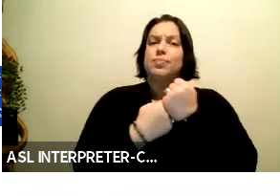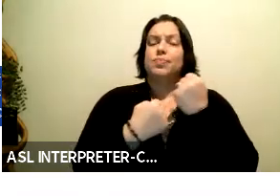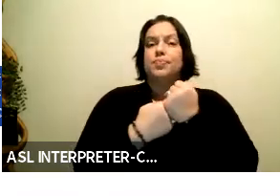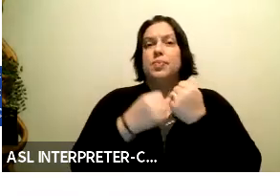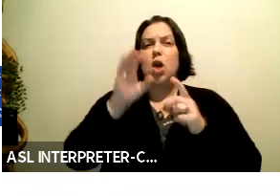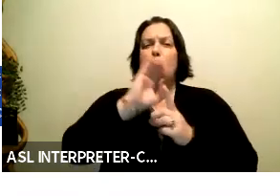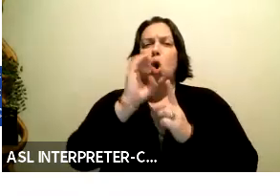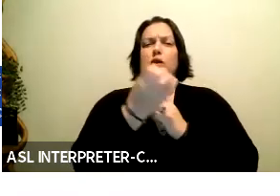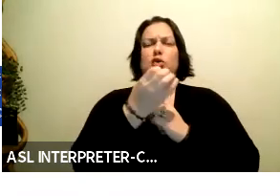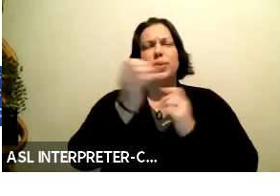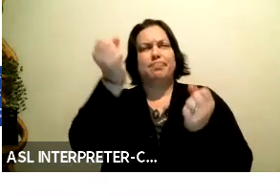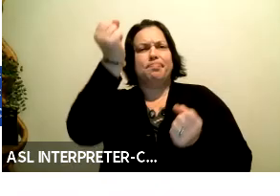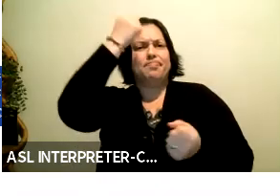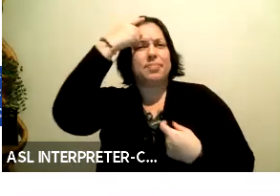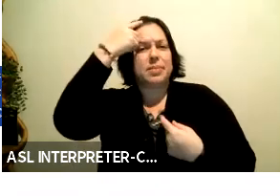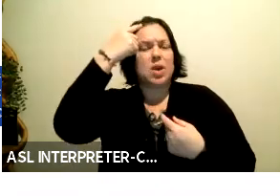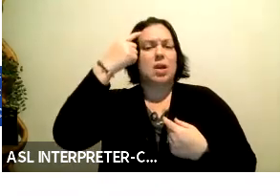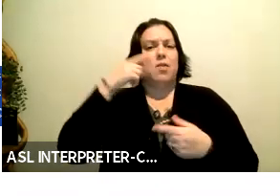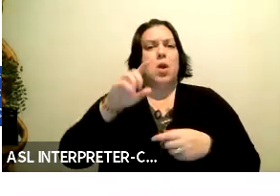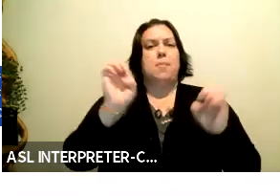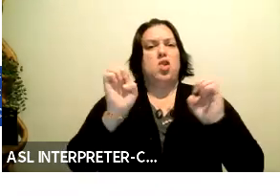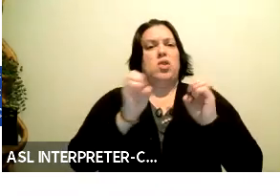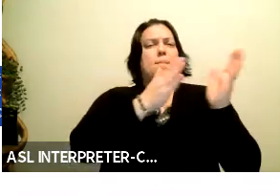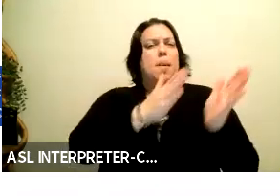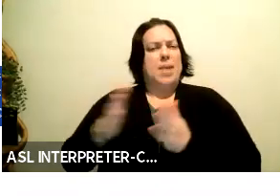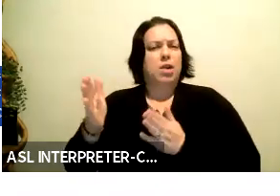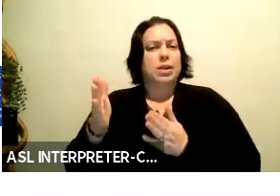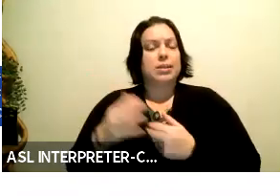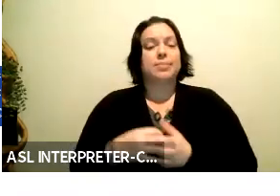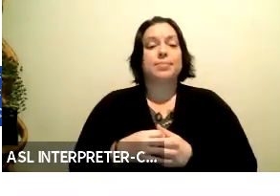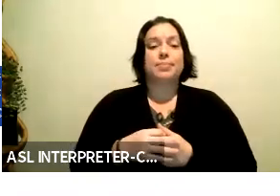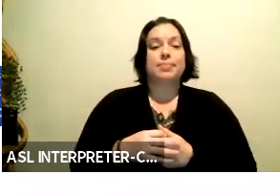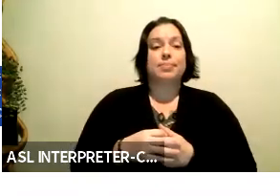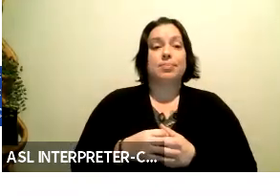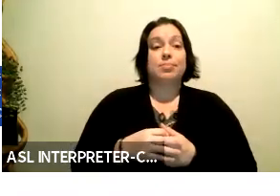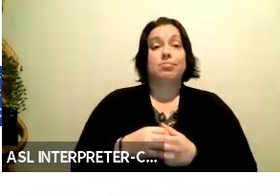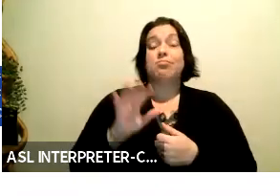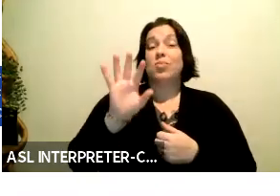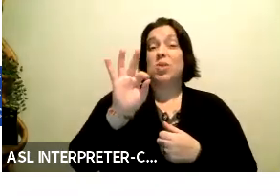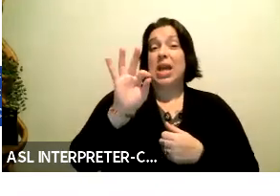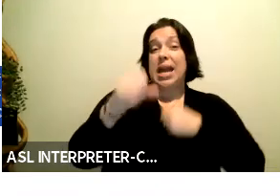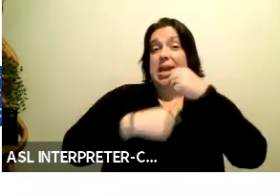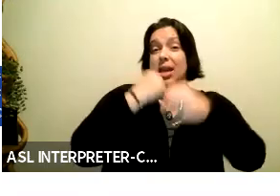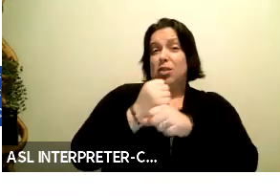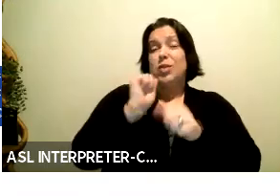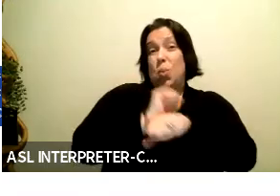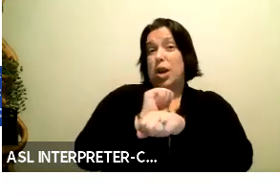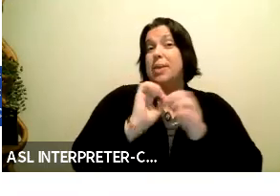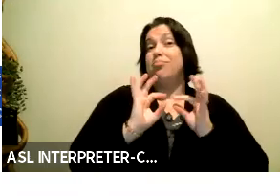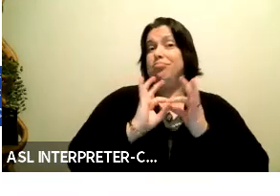for emergency preparedness and response. In nearly nine years with this agency, Aimee has supported